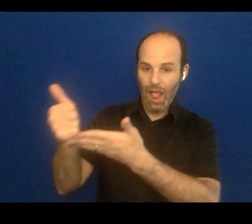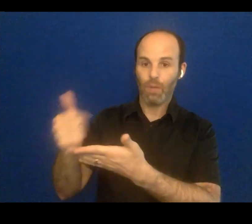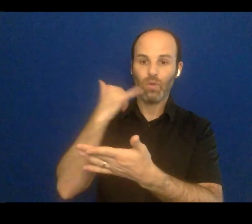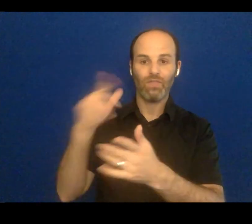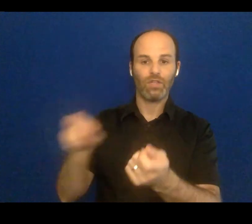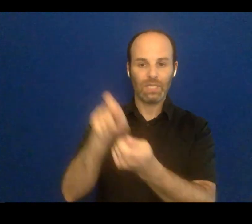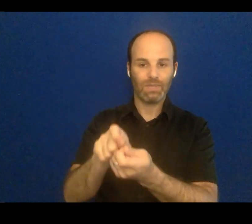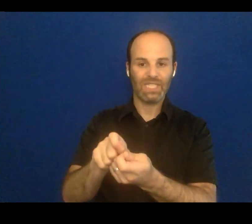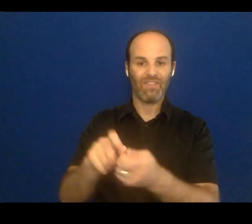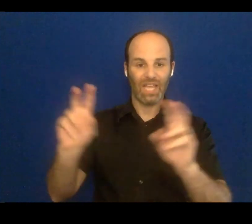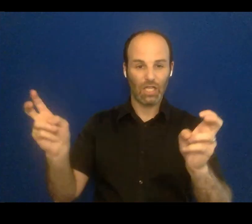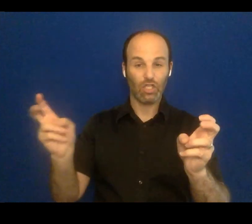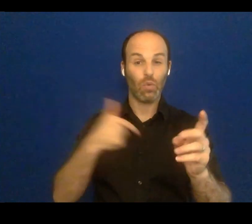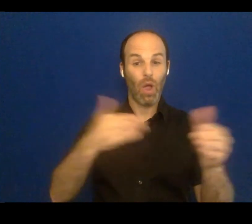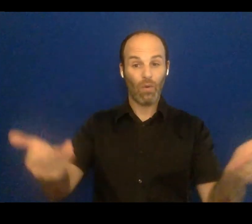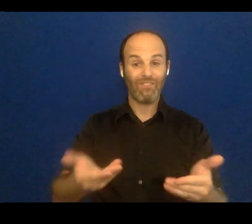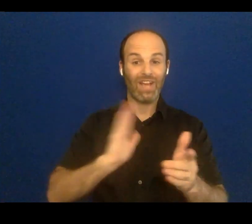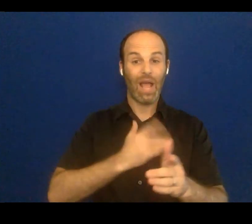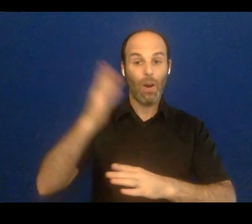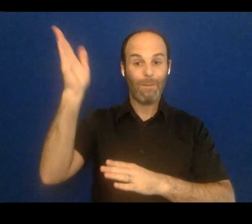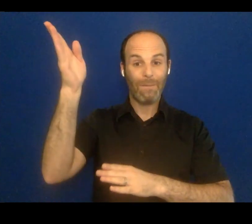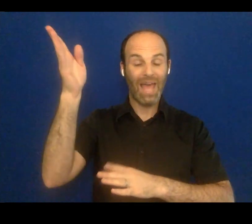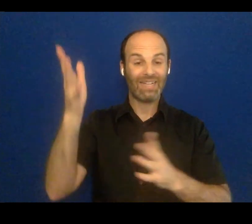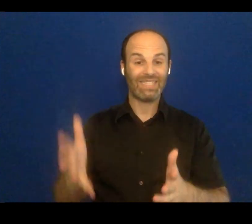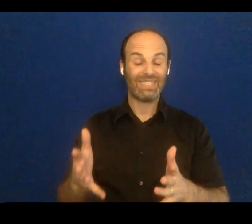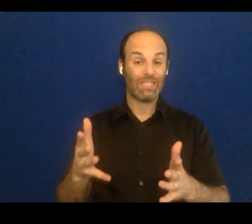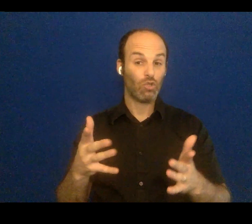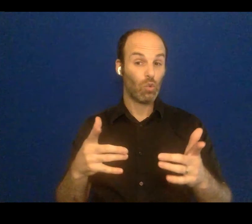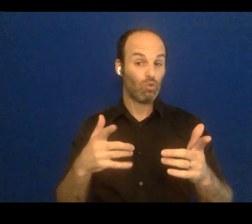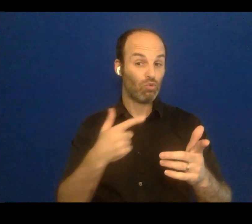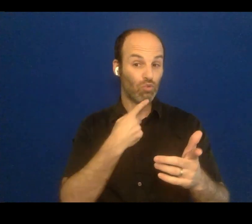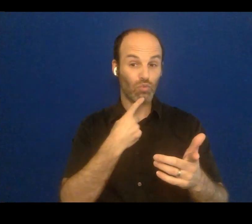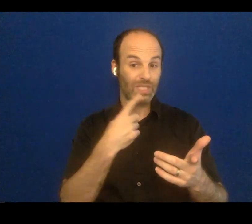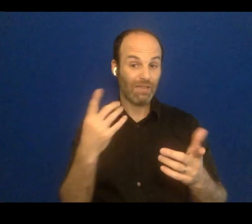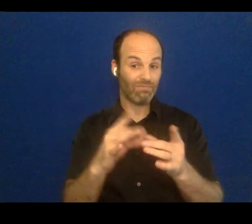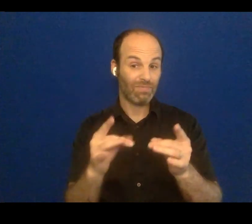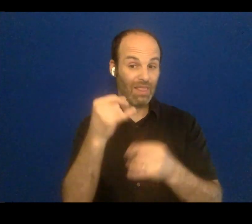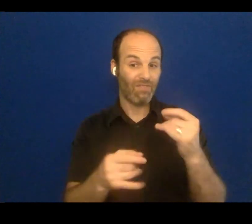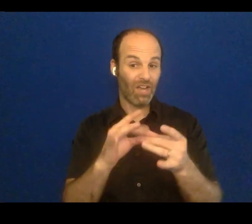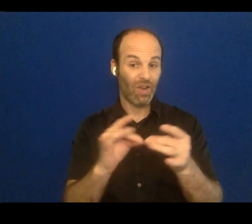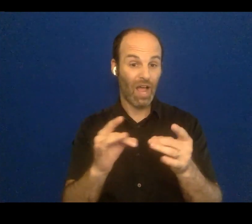I WOULD INVITE OUR PANELISTS IF THEY HAVE ANYTHING THAT THEY WOULD LIKE TO SHARE AS WE WRAP UP HERE.